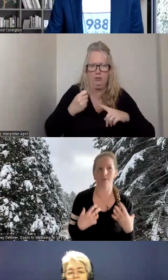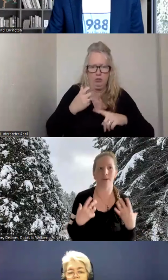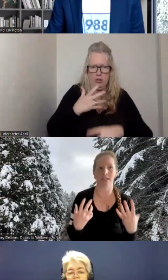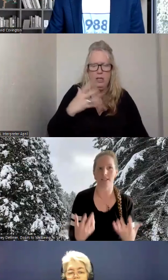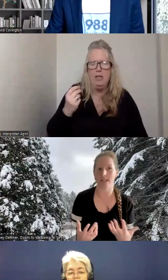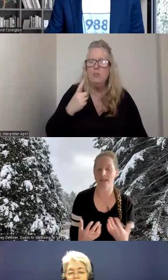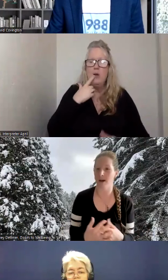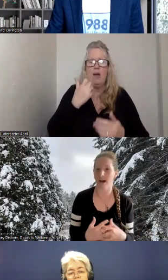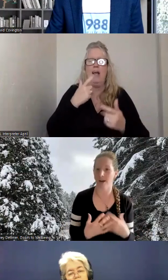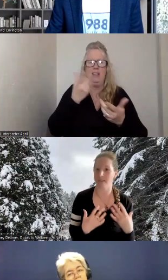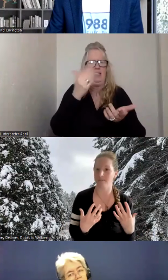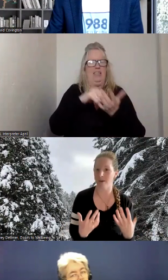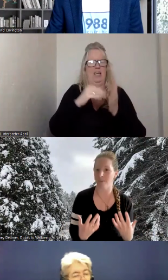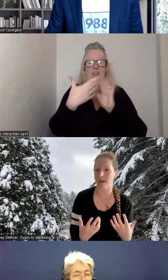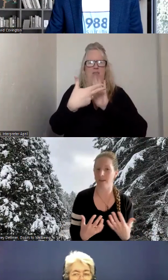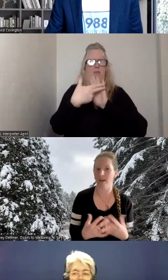MET WITH THIS STIGMA AND MET WITH